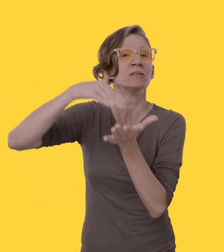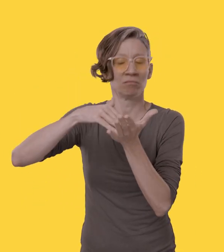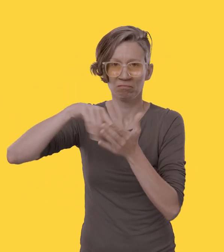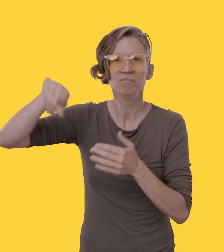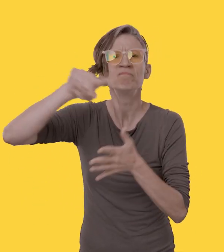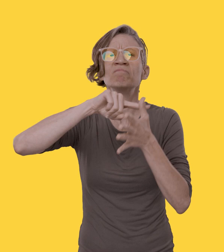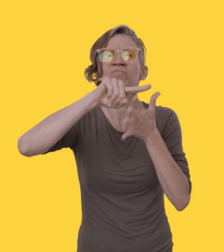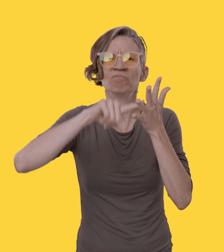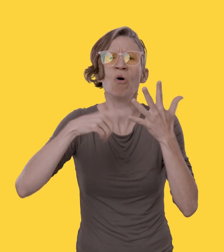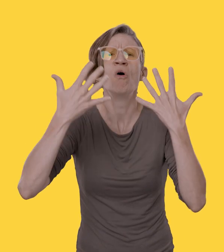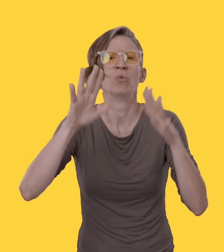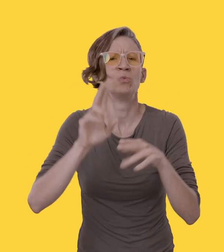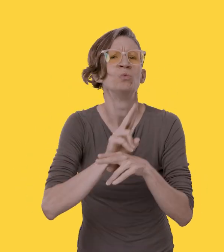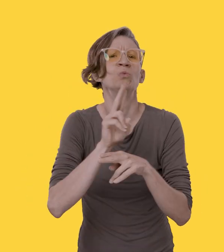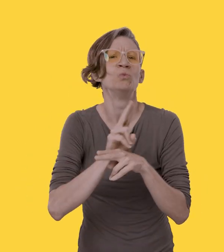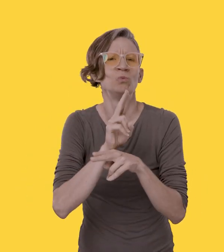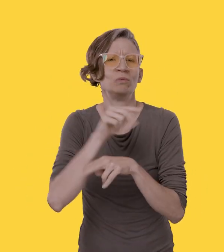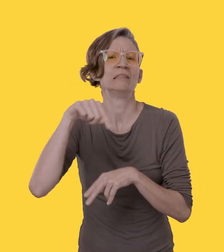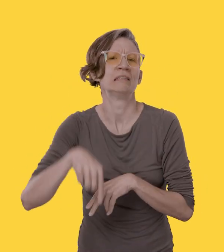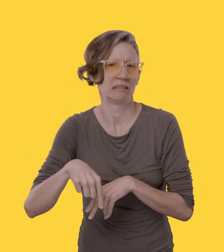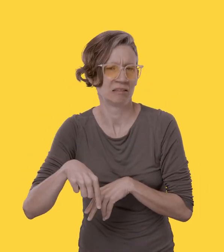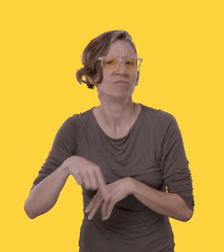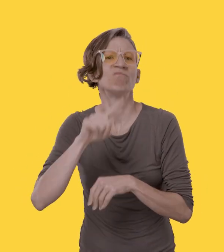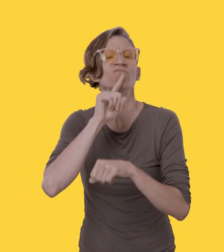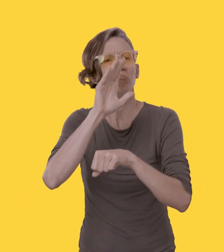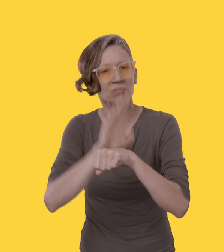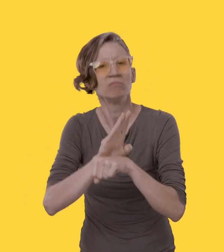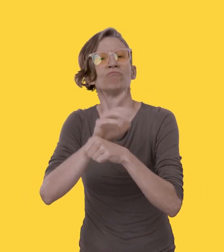and independent practices across the country that have gone this route.